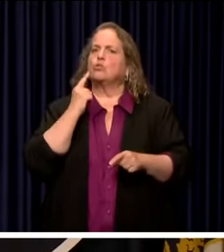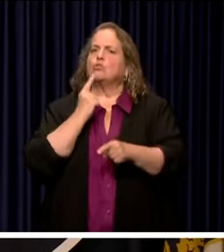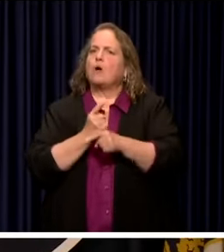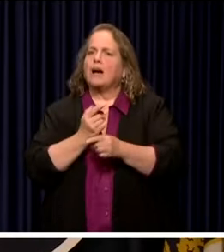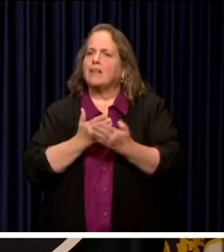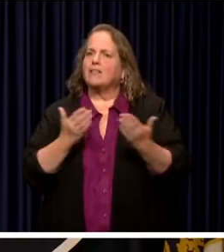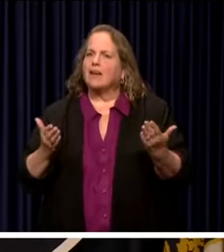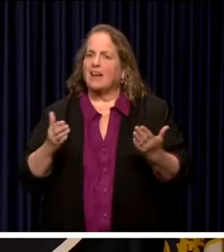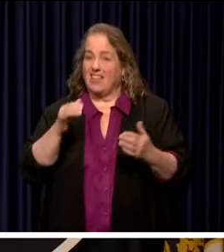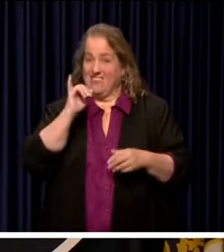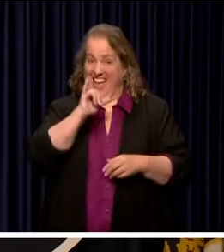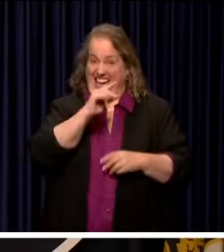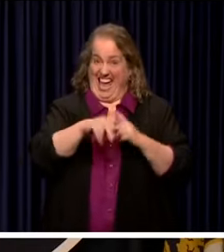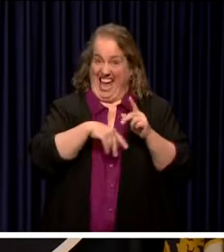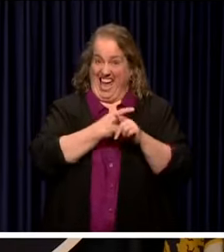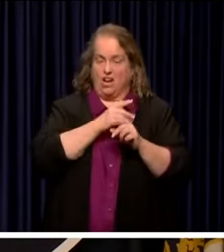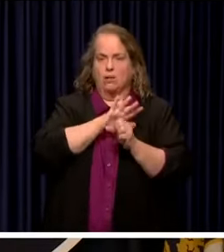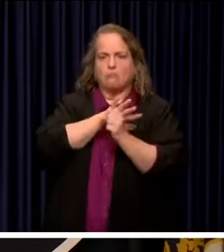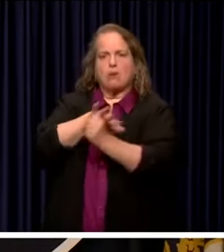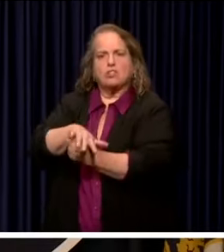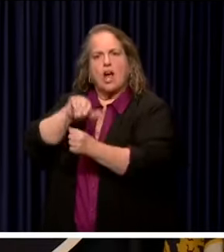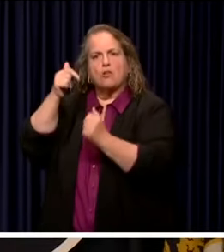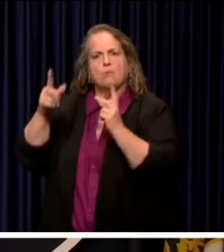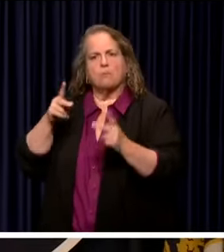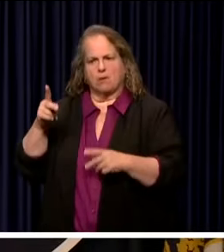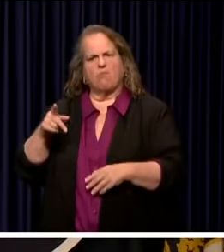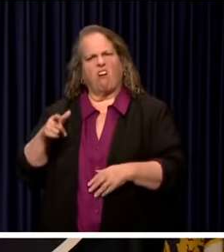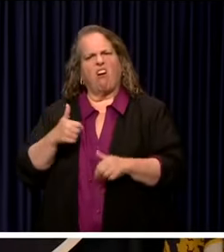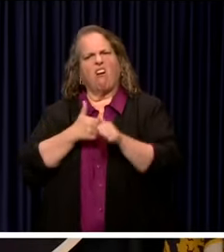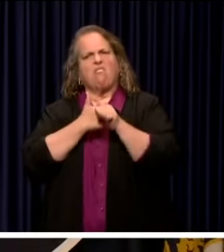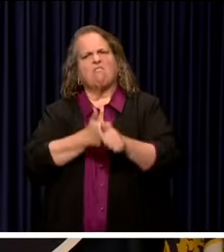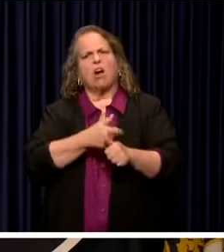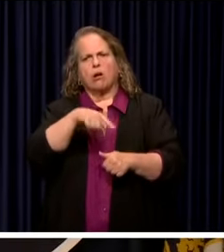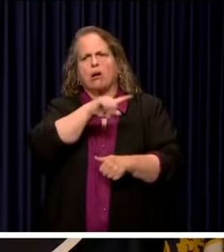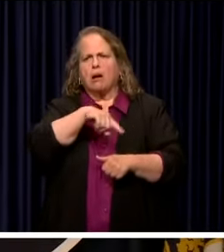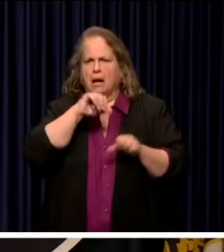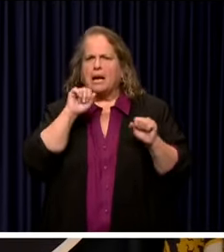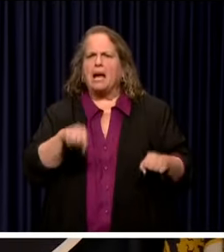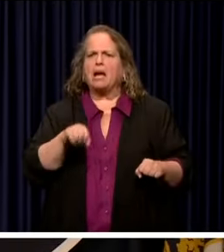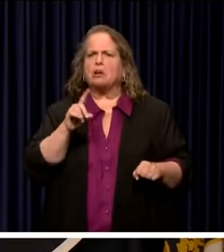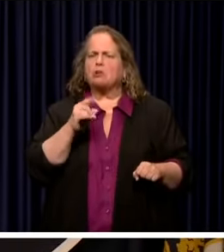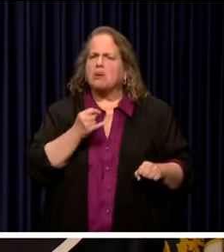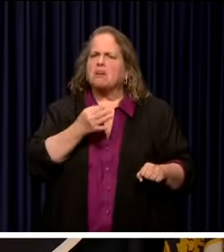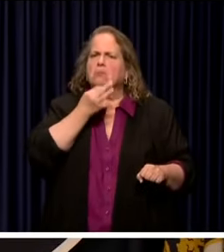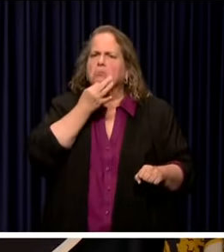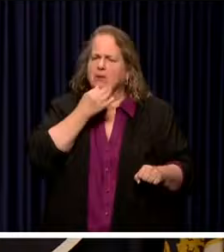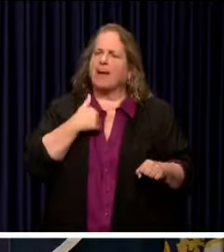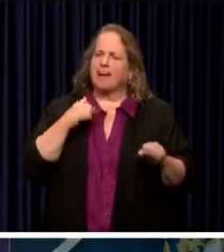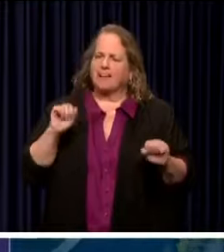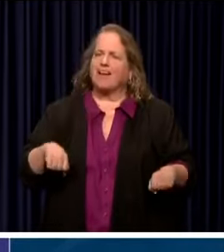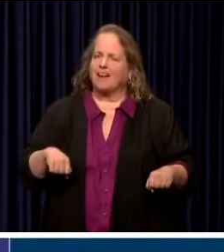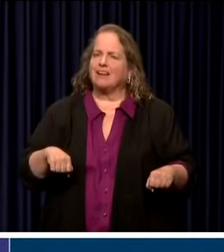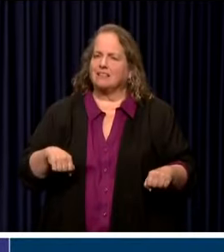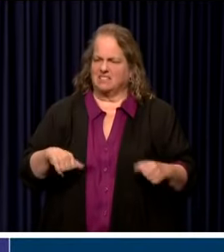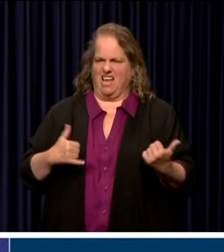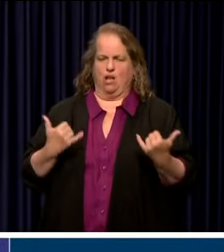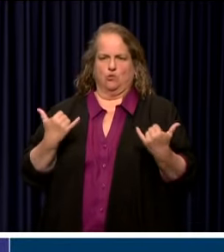ALL RIGHT. I LOVE THIS. OUR FRONTLINE WORKERS TALKING A LITTLE BIT ABOUT WHAT MAKES